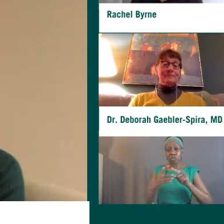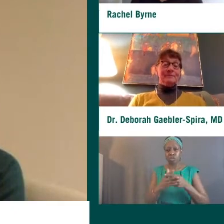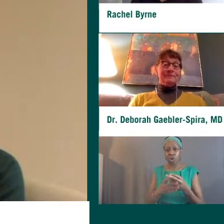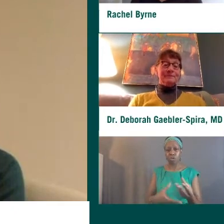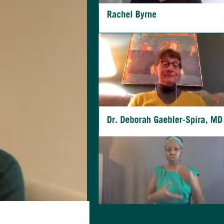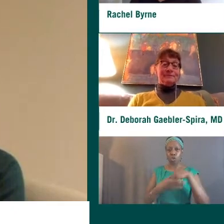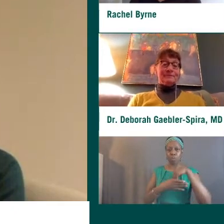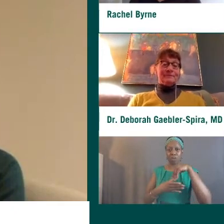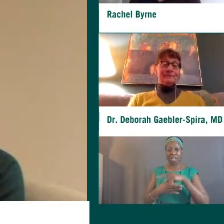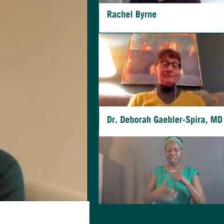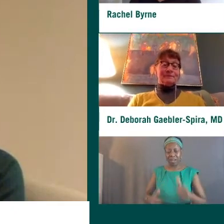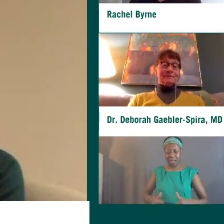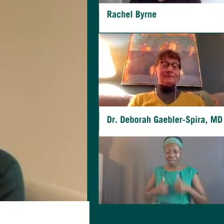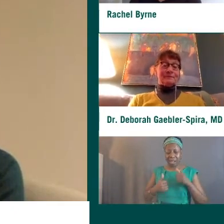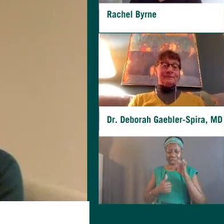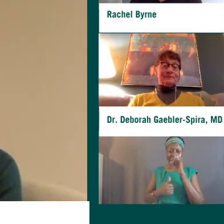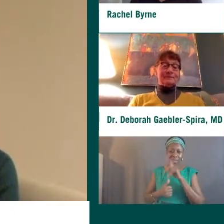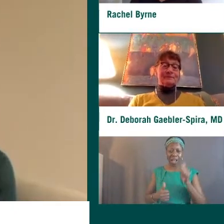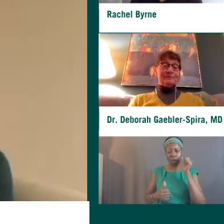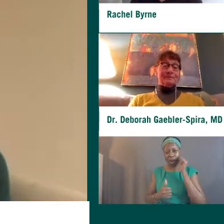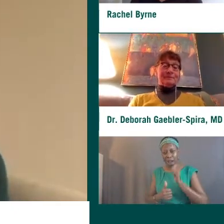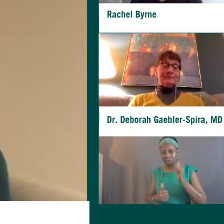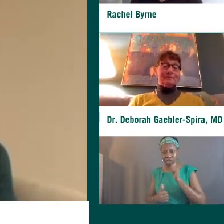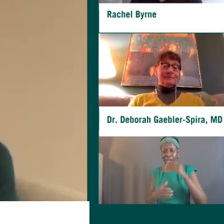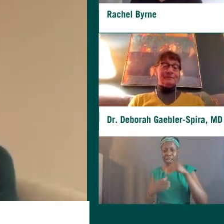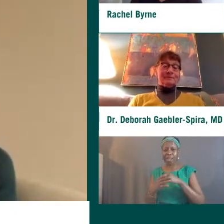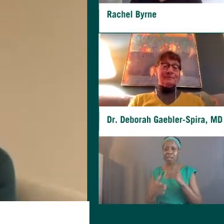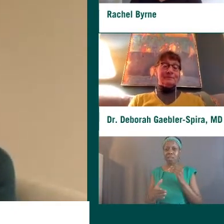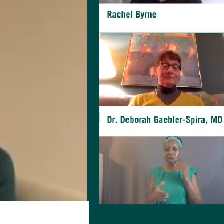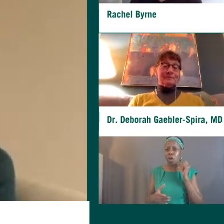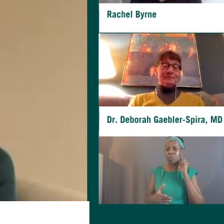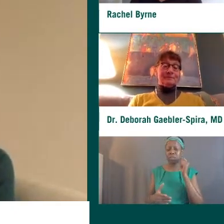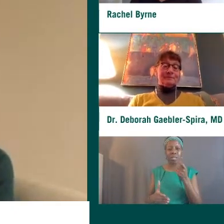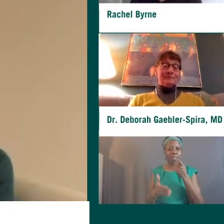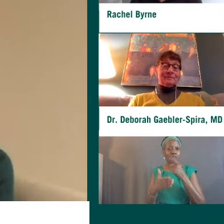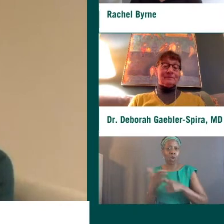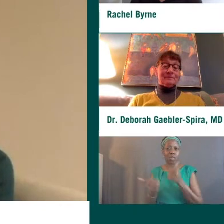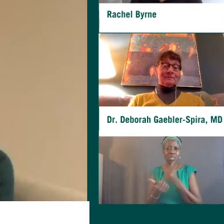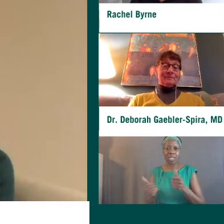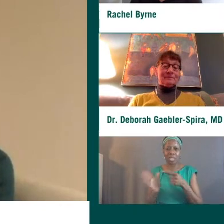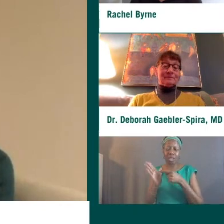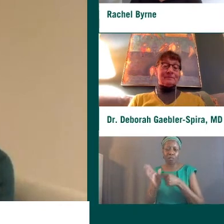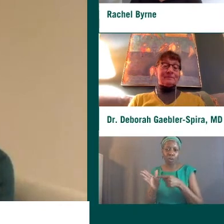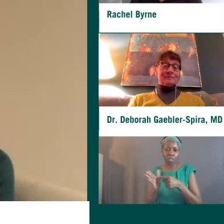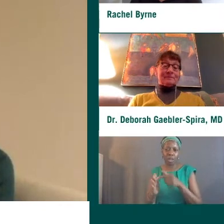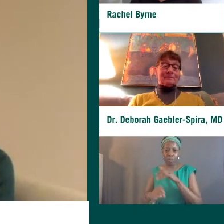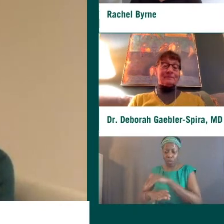That doesn't cost you anything. For example, every night and Larke may not even remember this